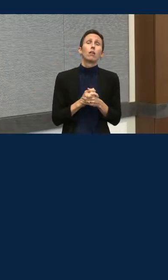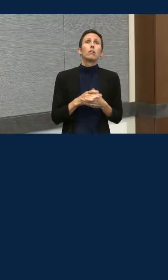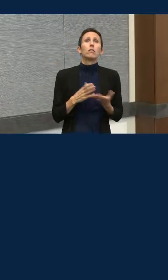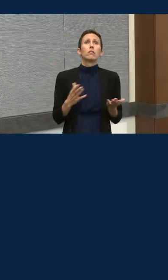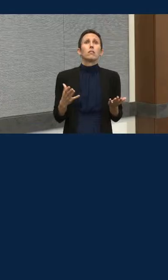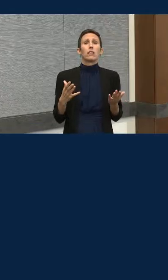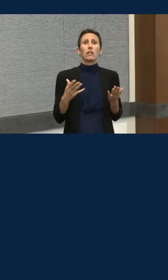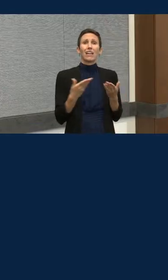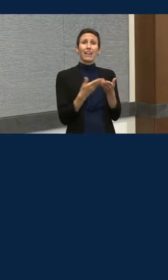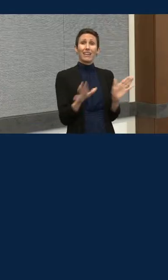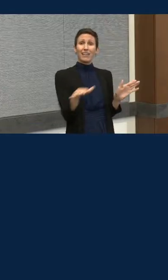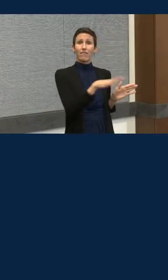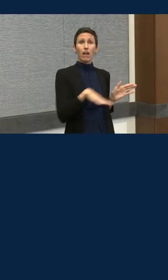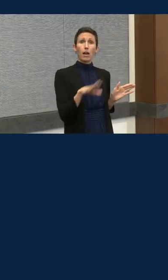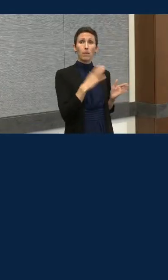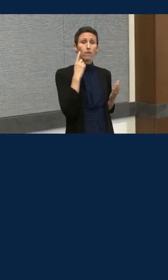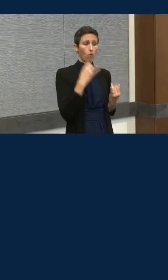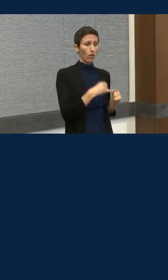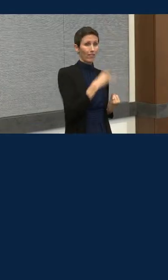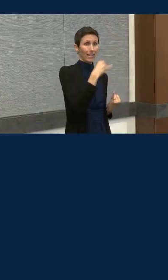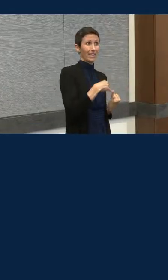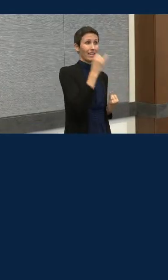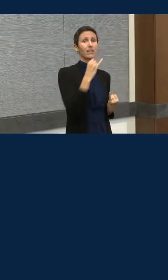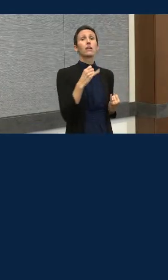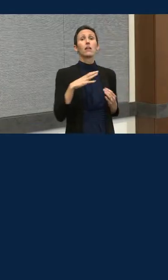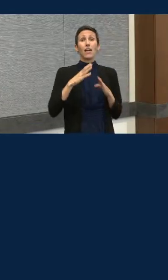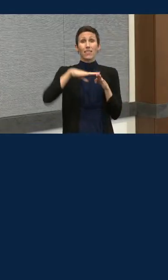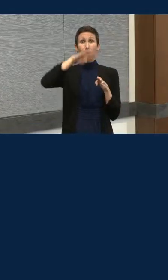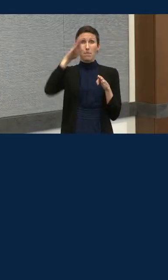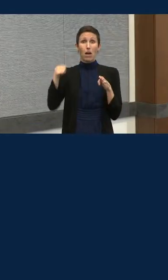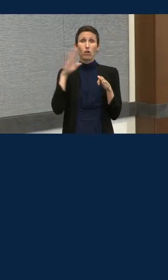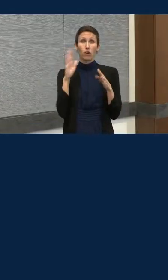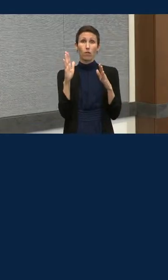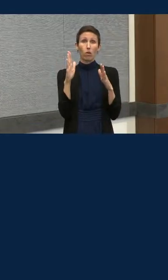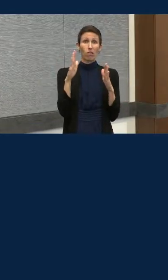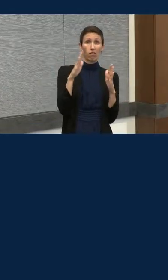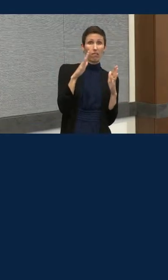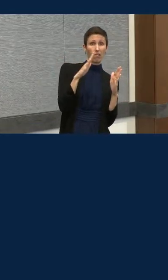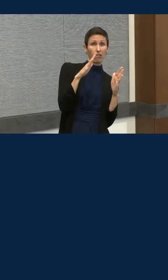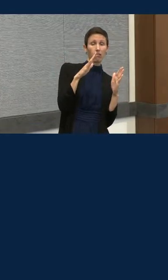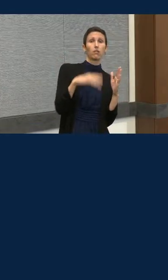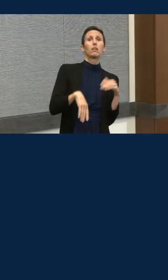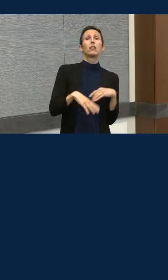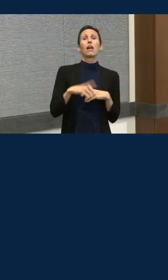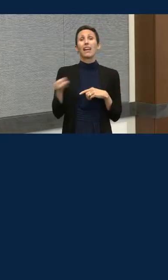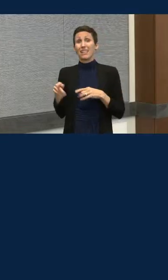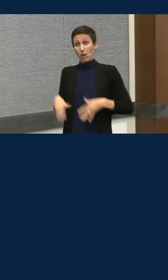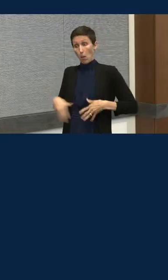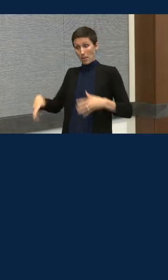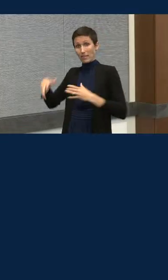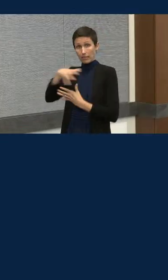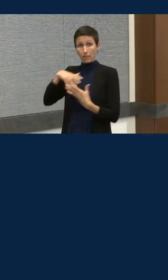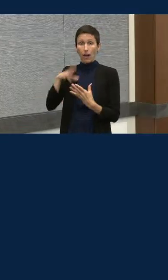environment that whole bell curve to the left in the highly obese environment the bell curve